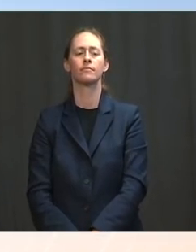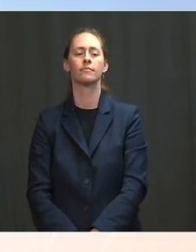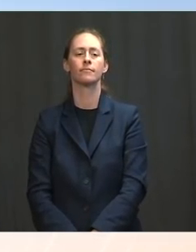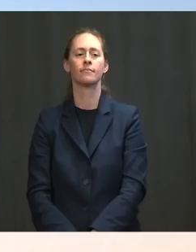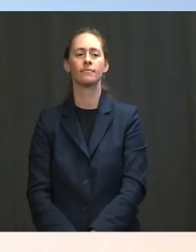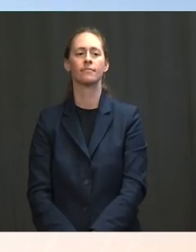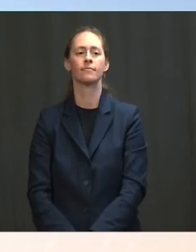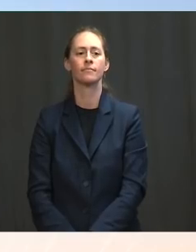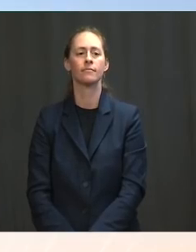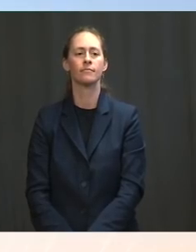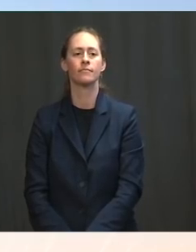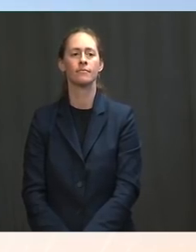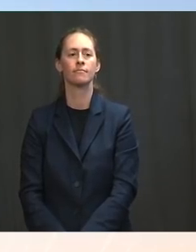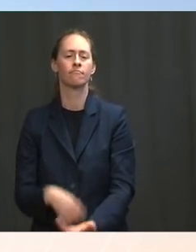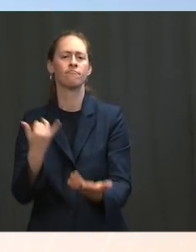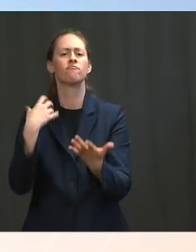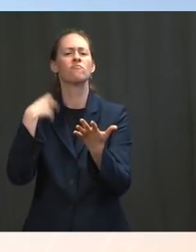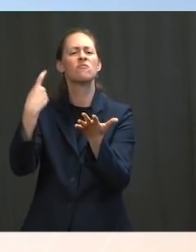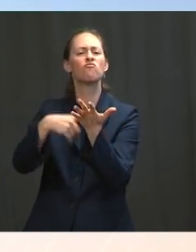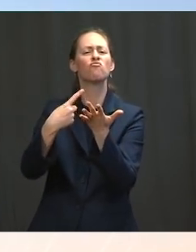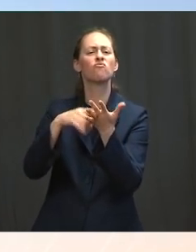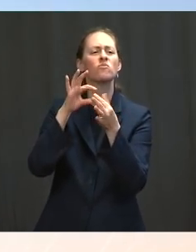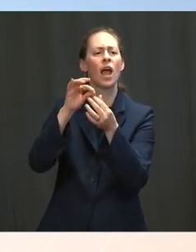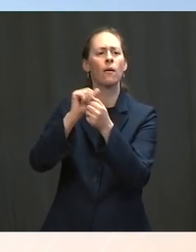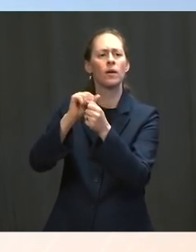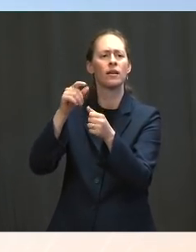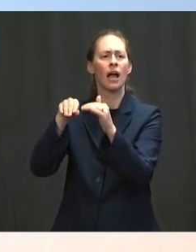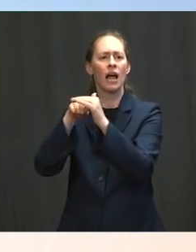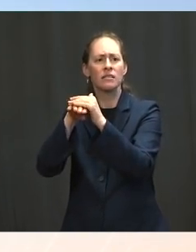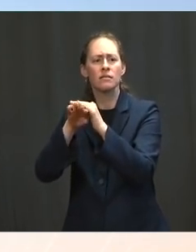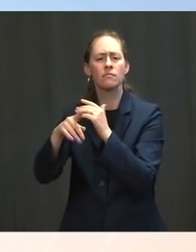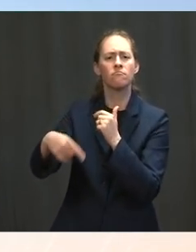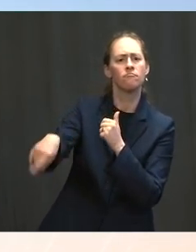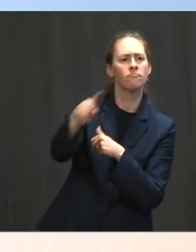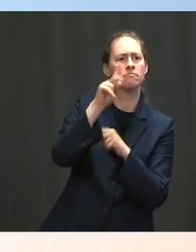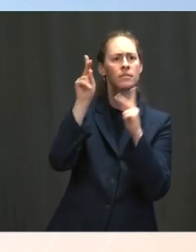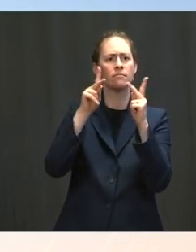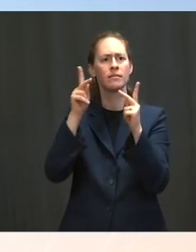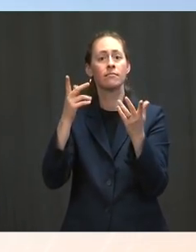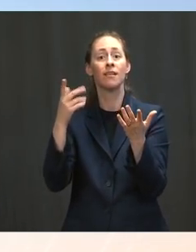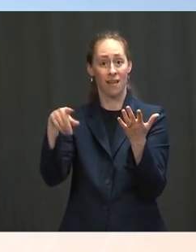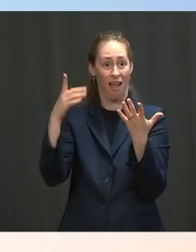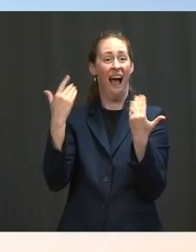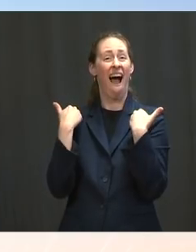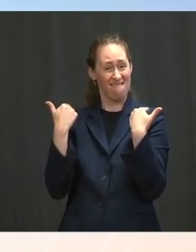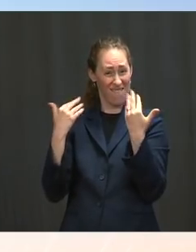who have access to the vaccine but simply don't want it. So, is the White House tweaking its strategy